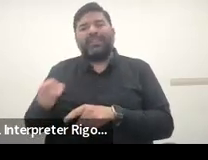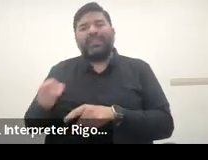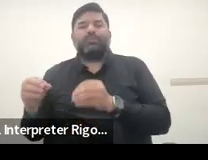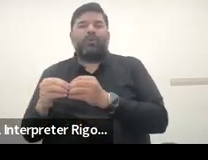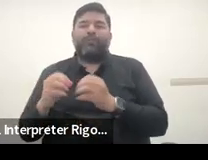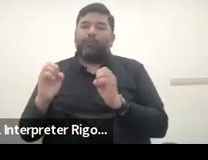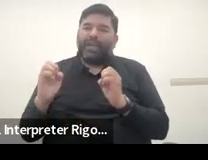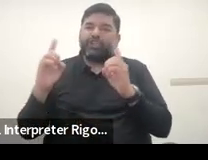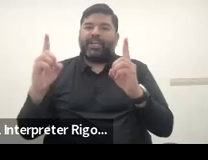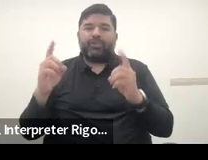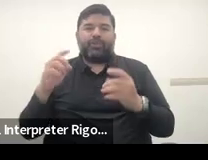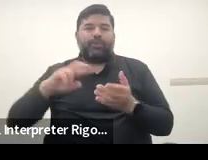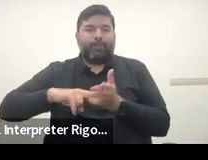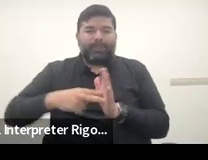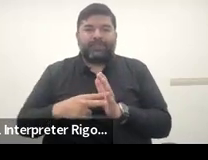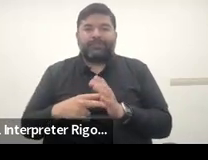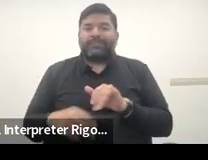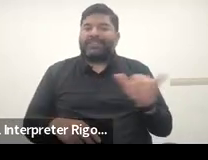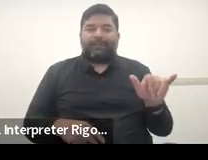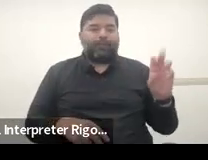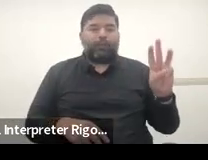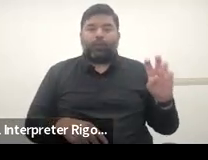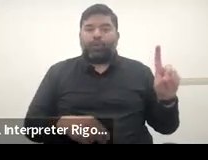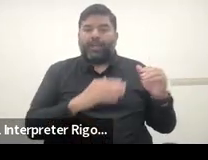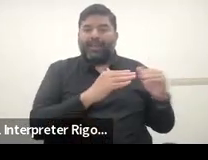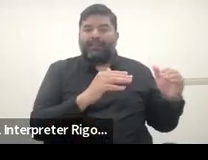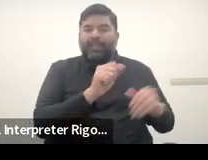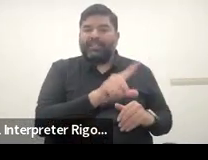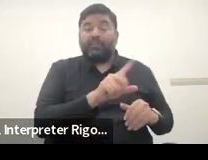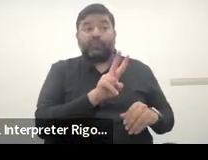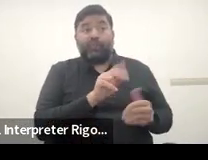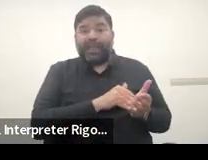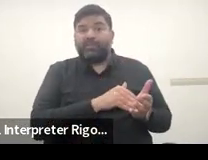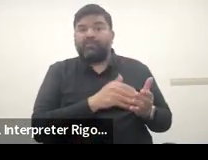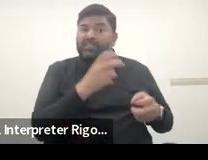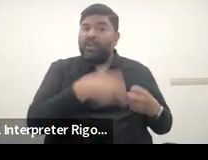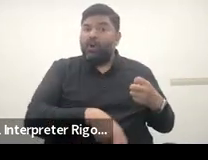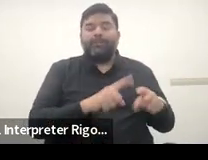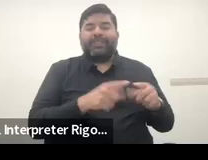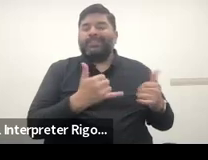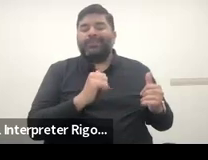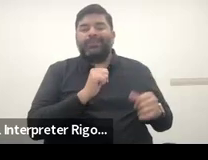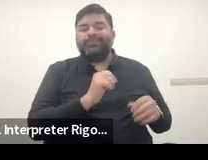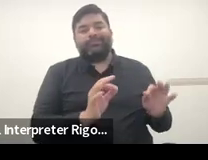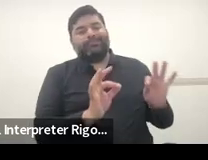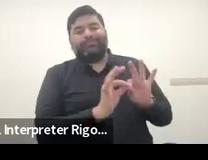And likewise for Word-level ASL 2000 is hard but still unusable; the actual vocabulary could